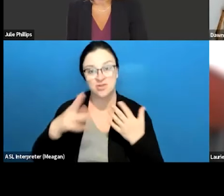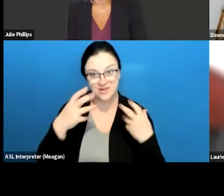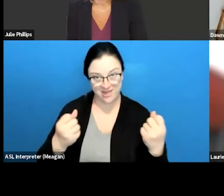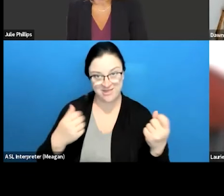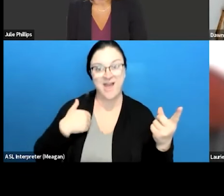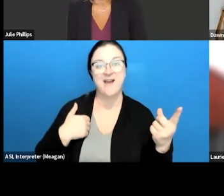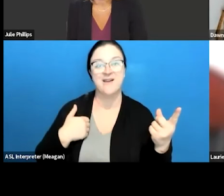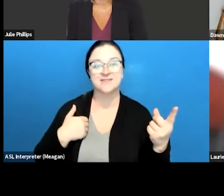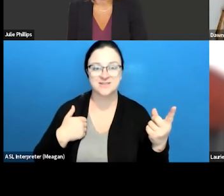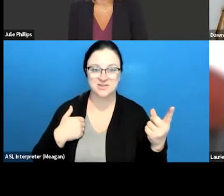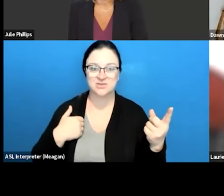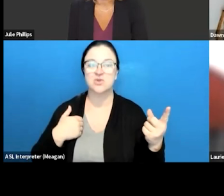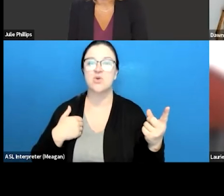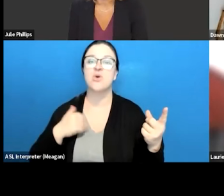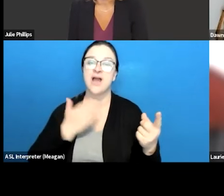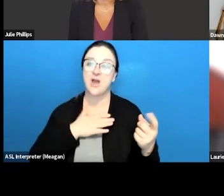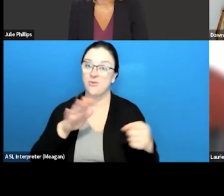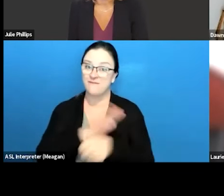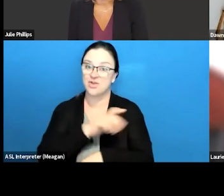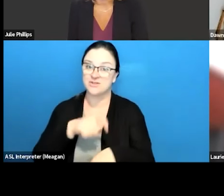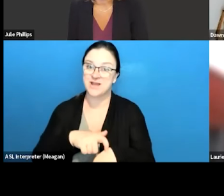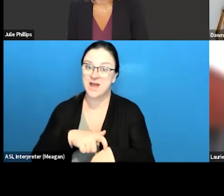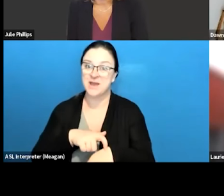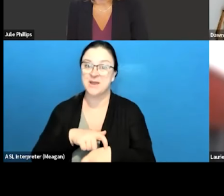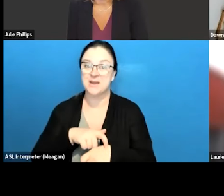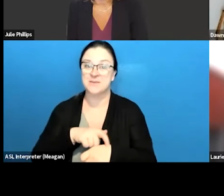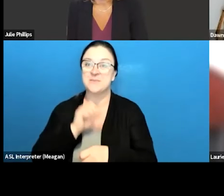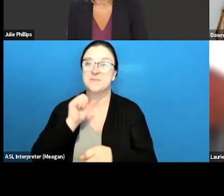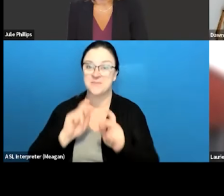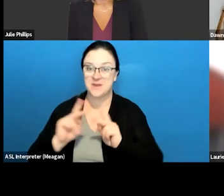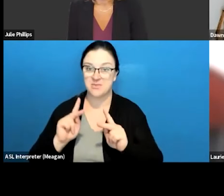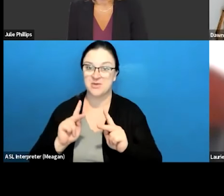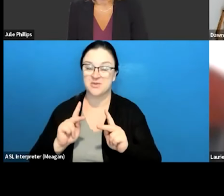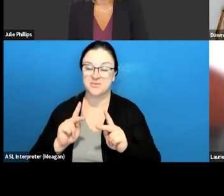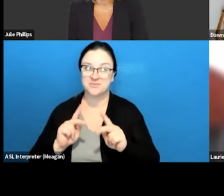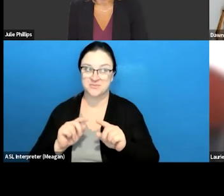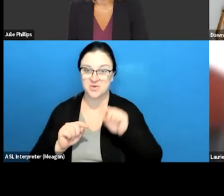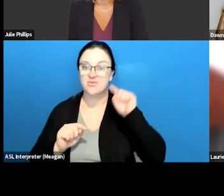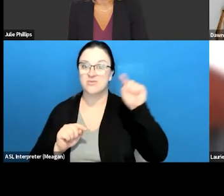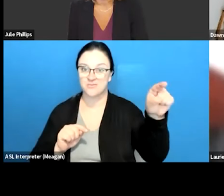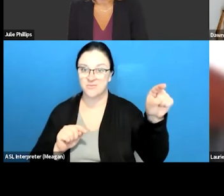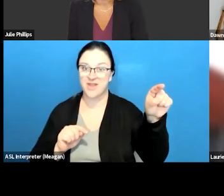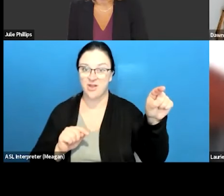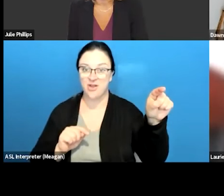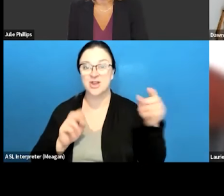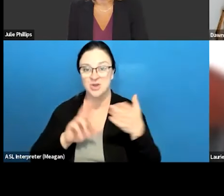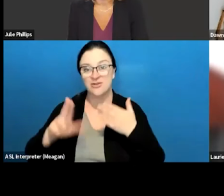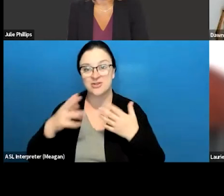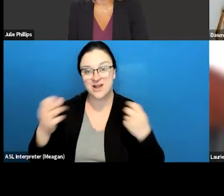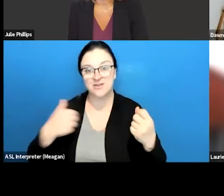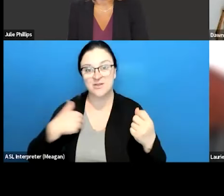So we house our full-time people over there at University Health. We were able to purchase a vehicle.